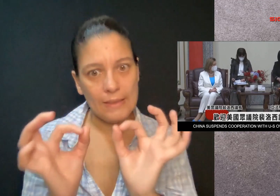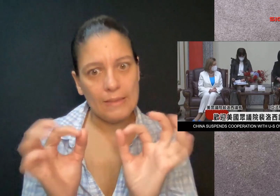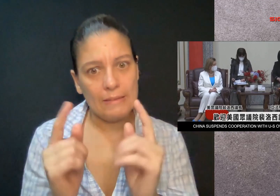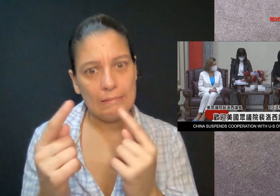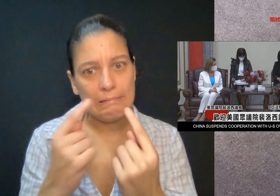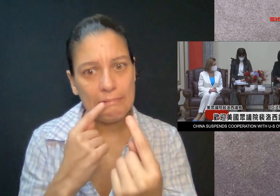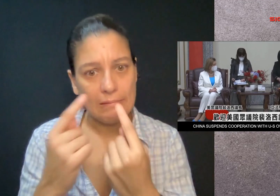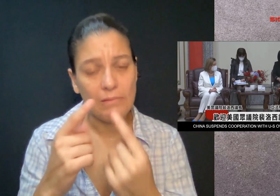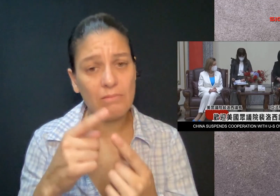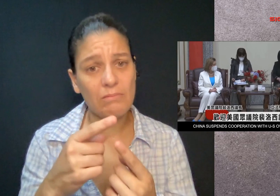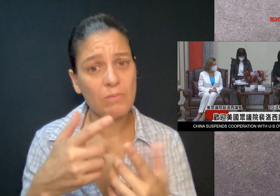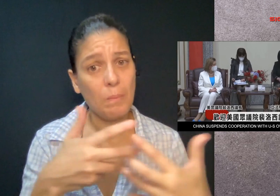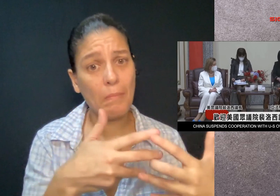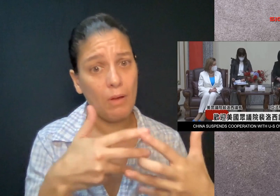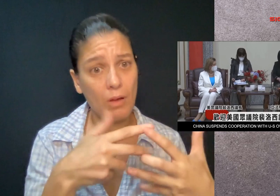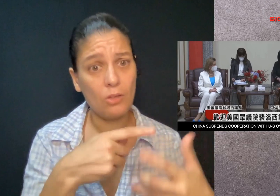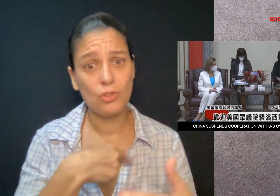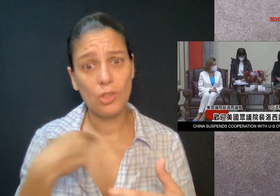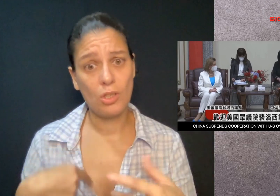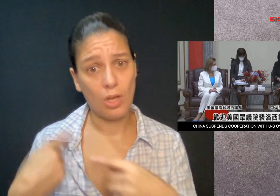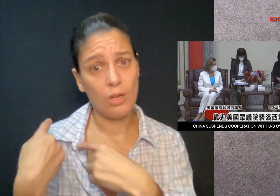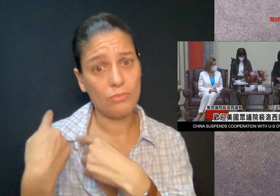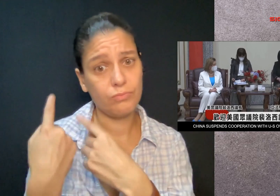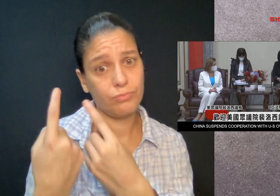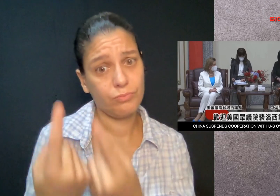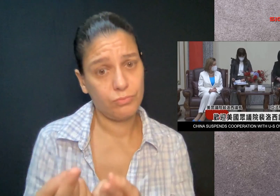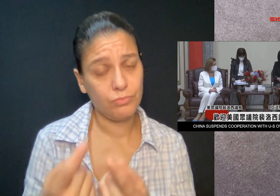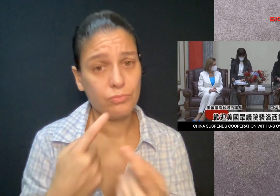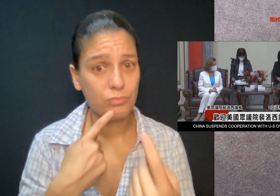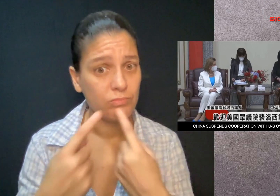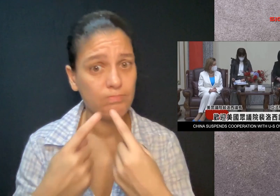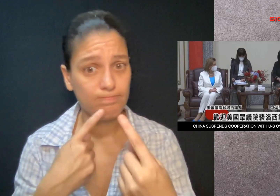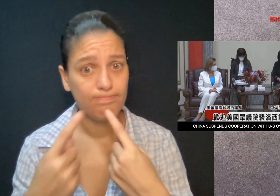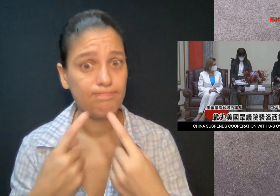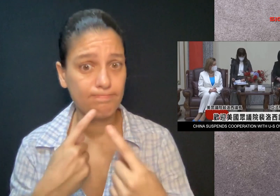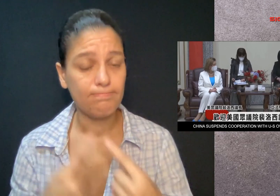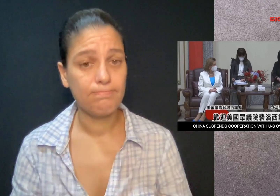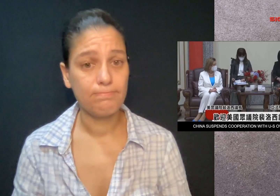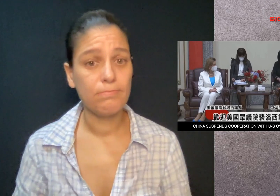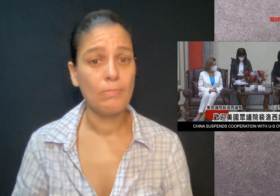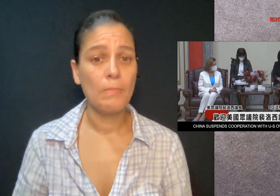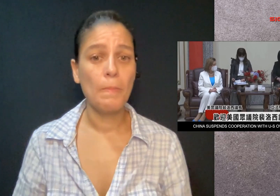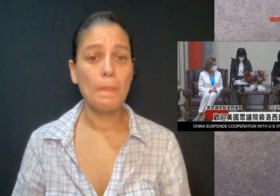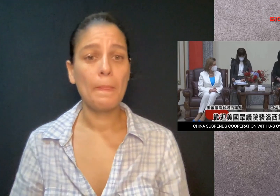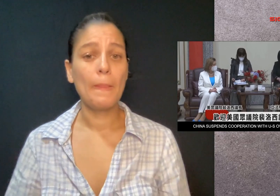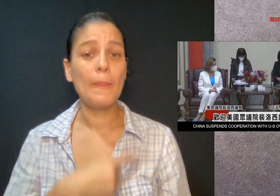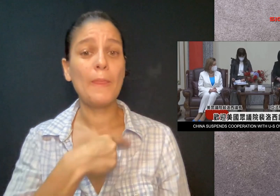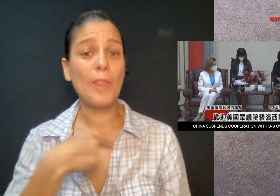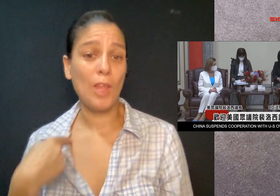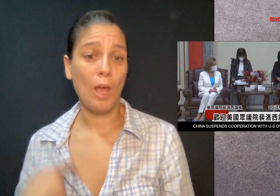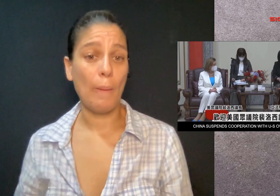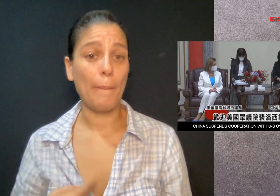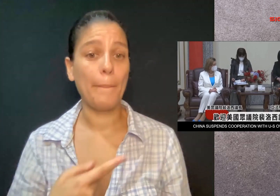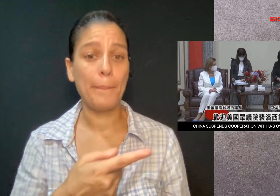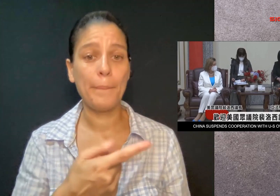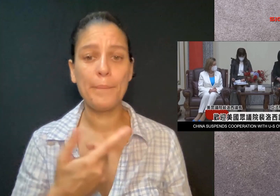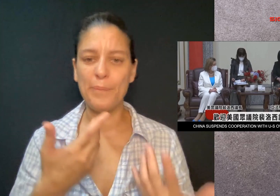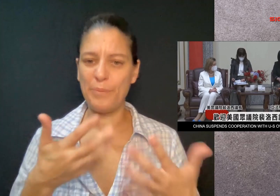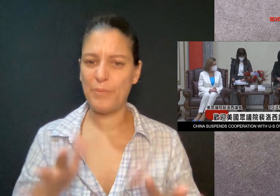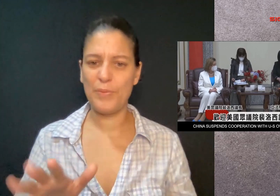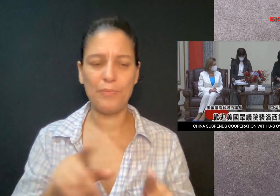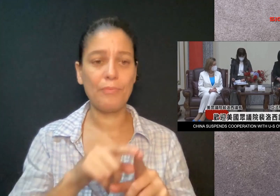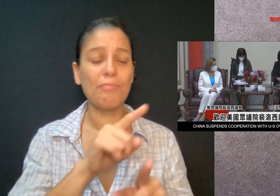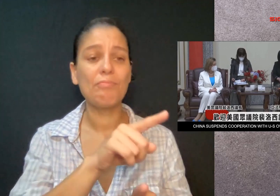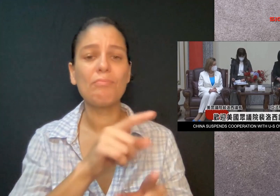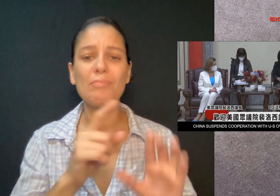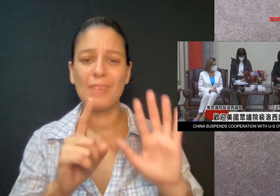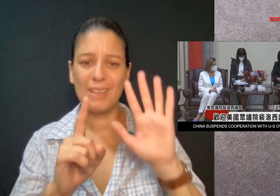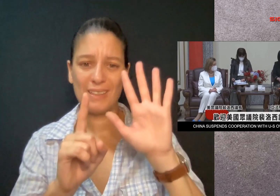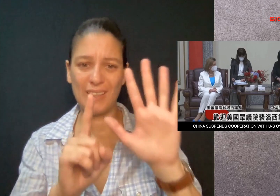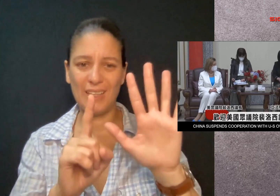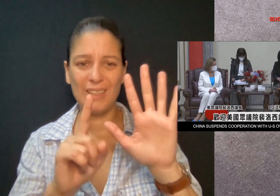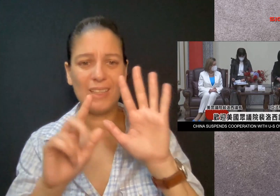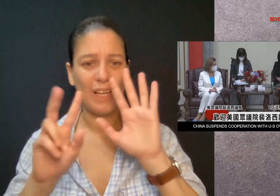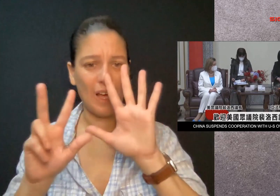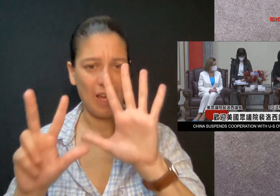climate change was one of the few topics where the US and China cooperated